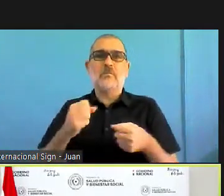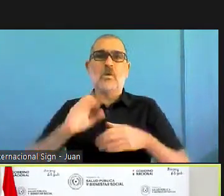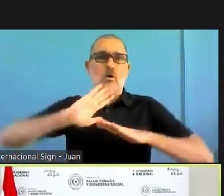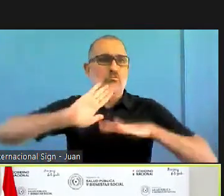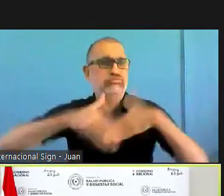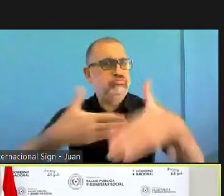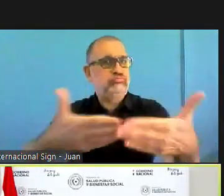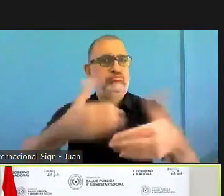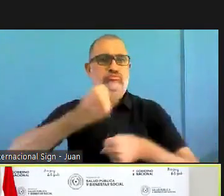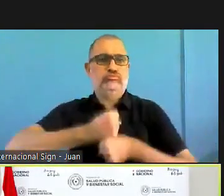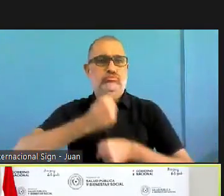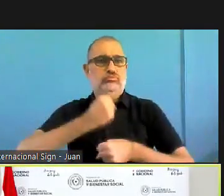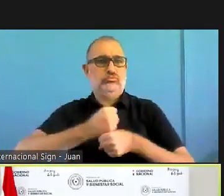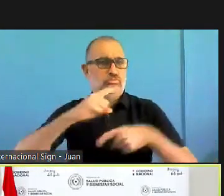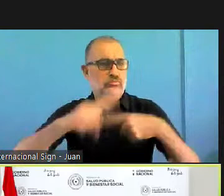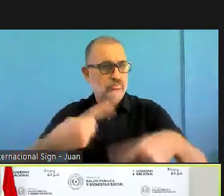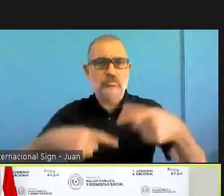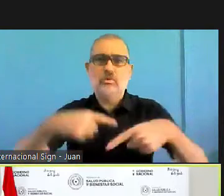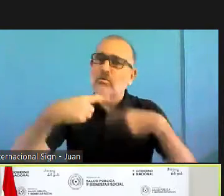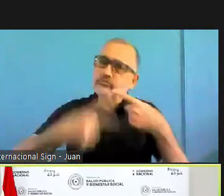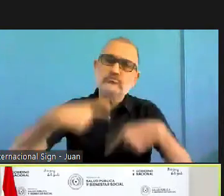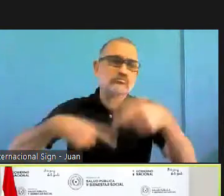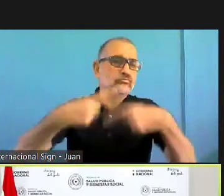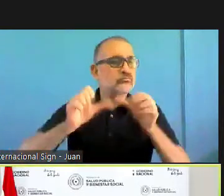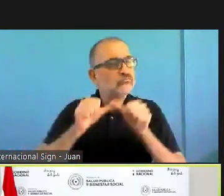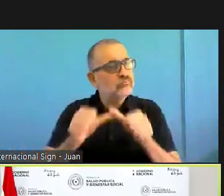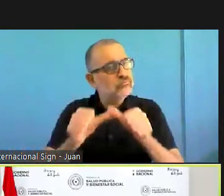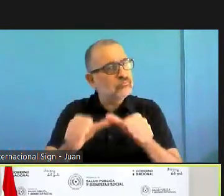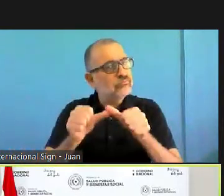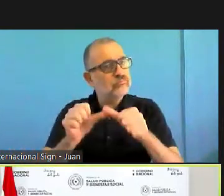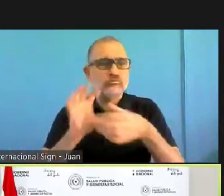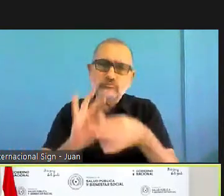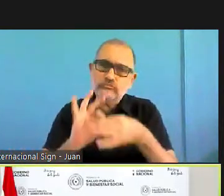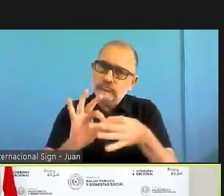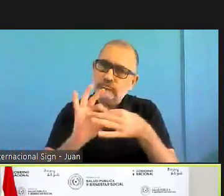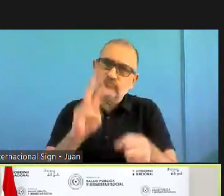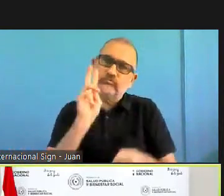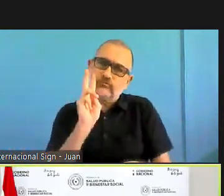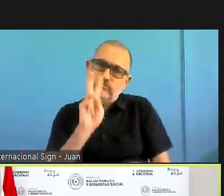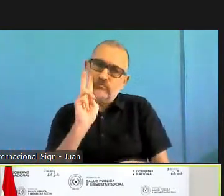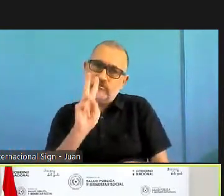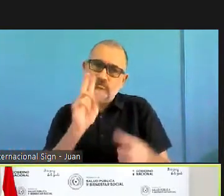This is an active community, a proactive community, as we call them.